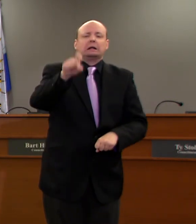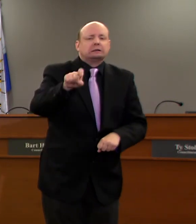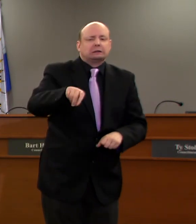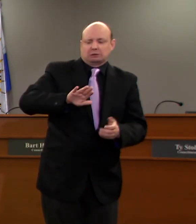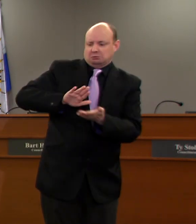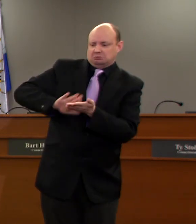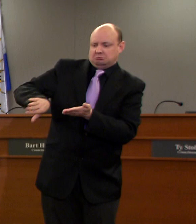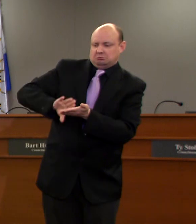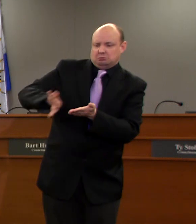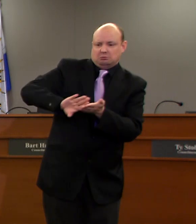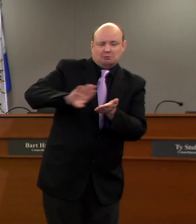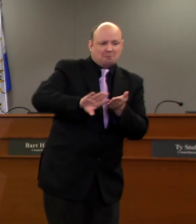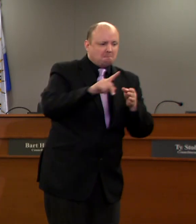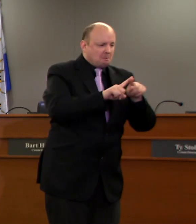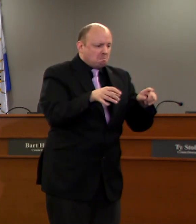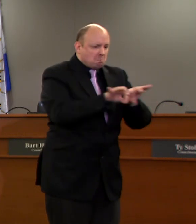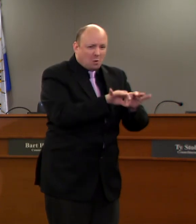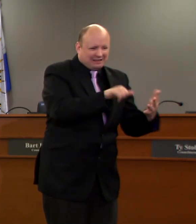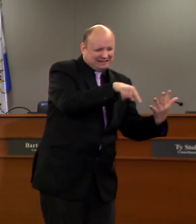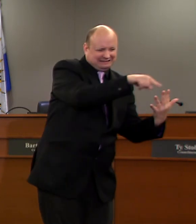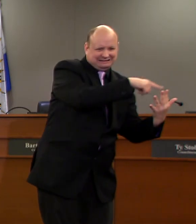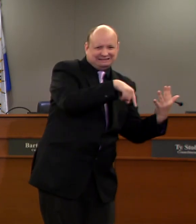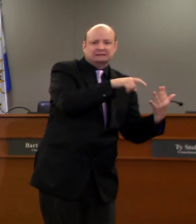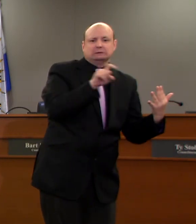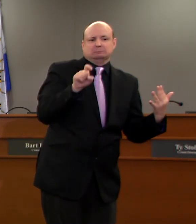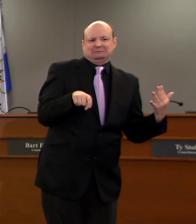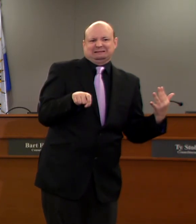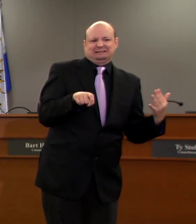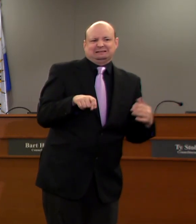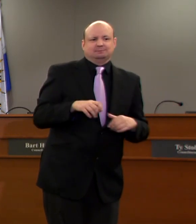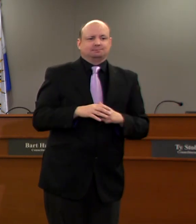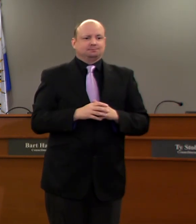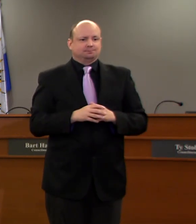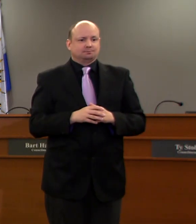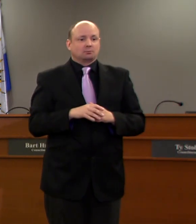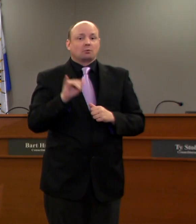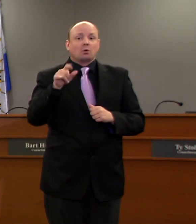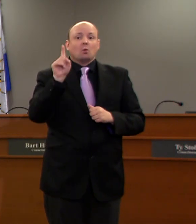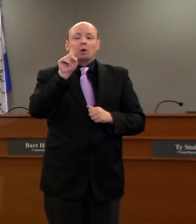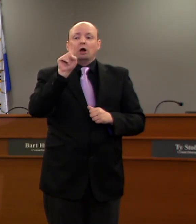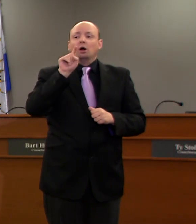employees are working remotely, and wherever it's possible and wherever it's practical.